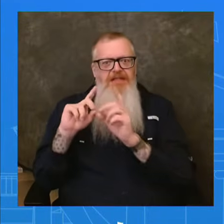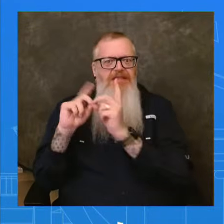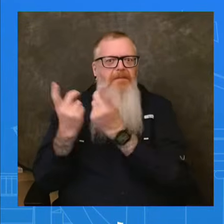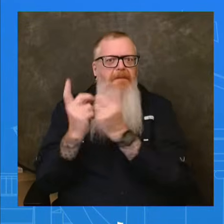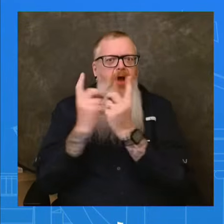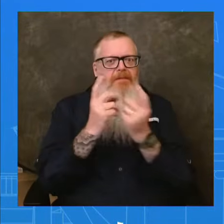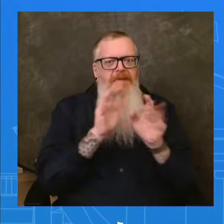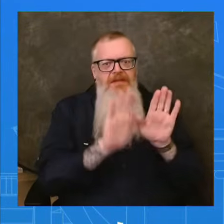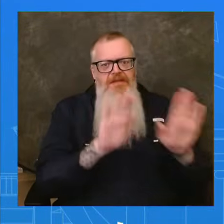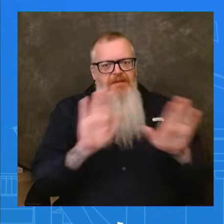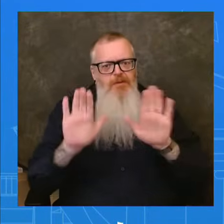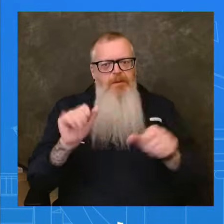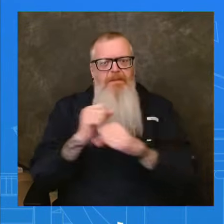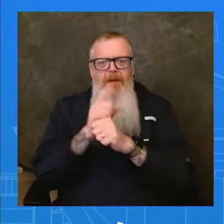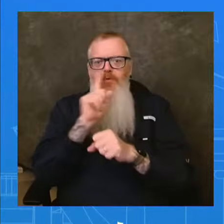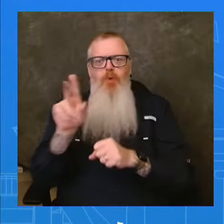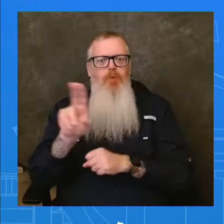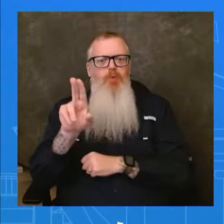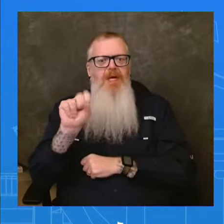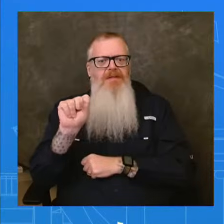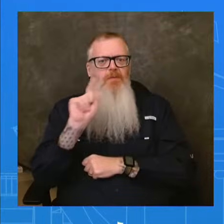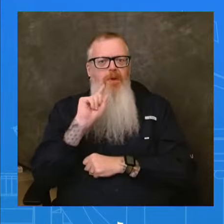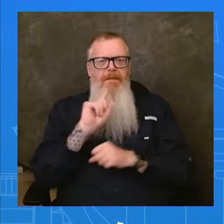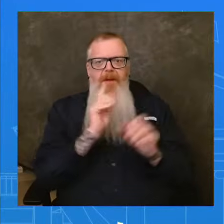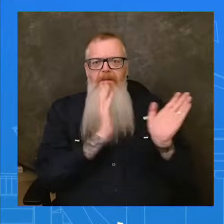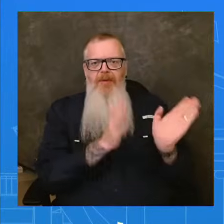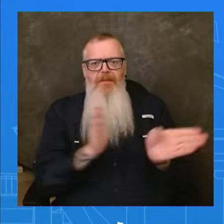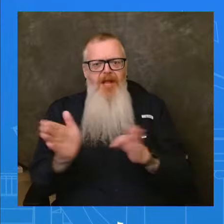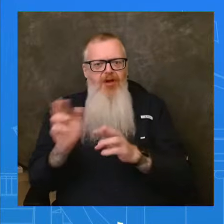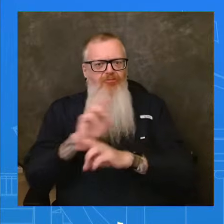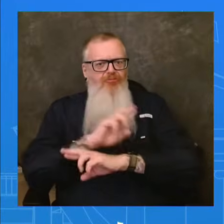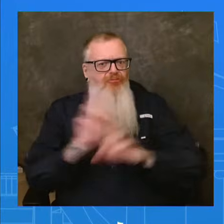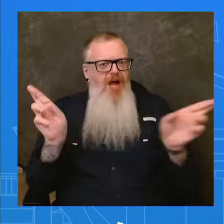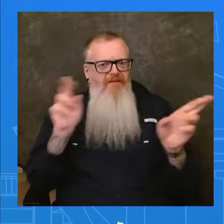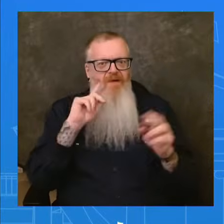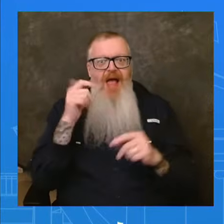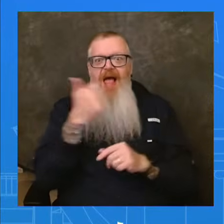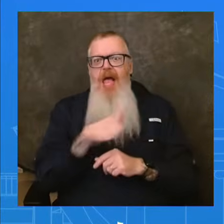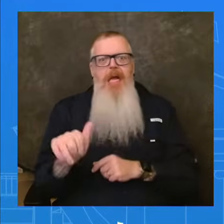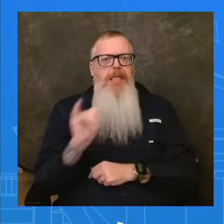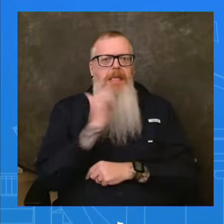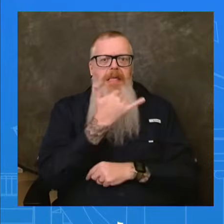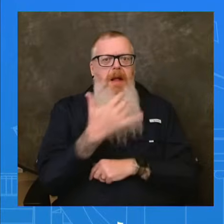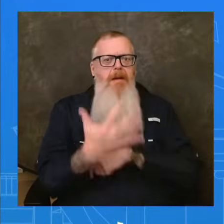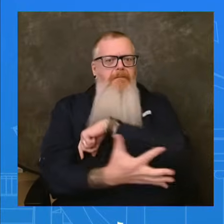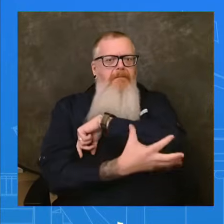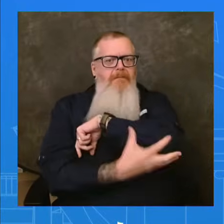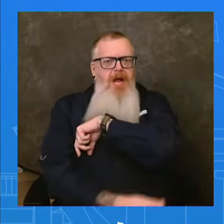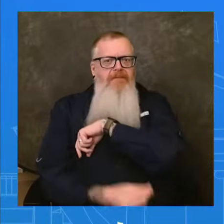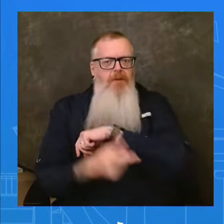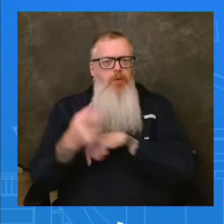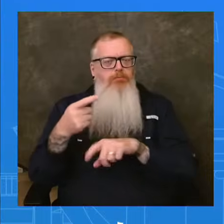And at the president's direction, FEMA Administration -- Administrator Criswell will travel to Florida tonight